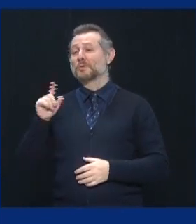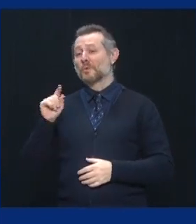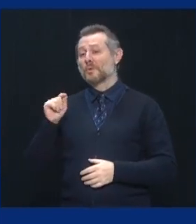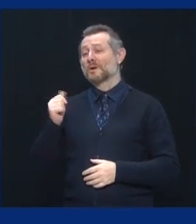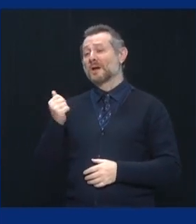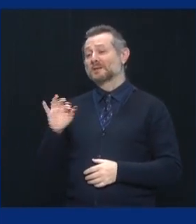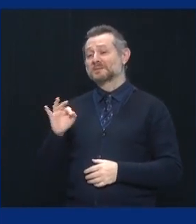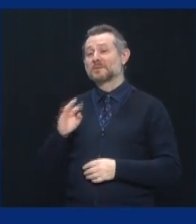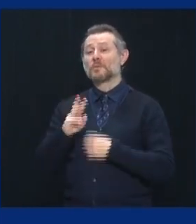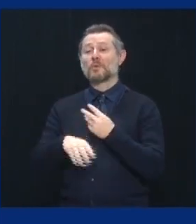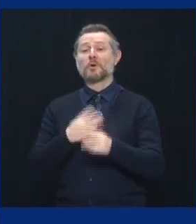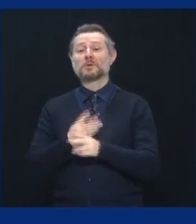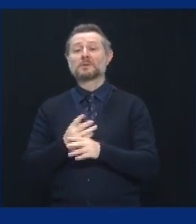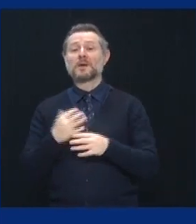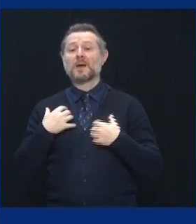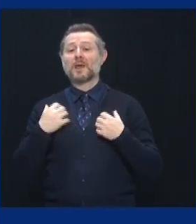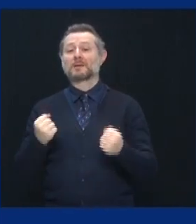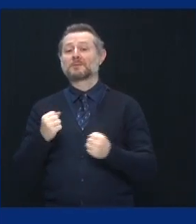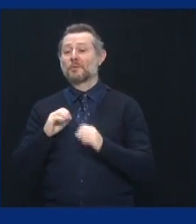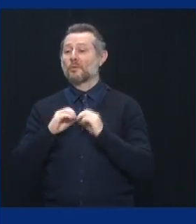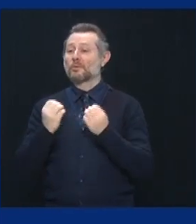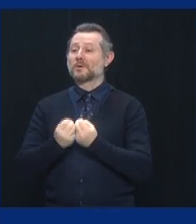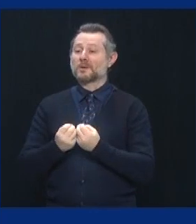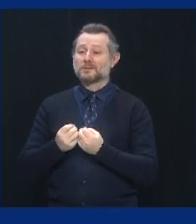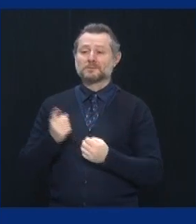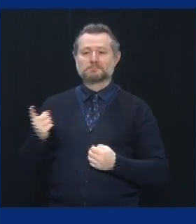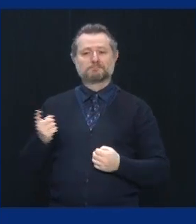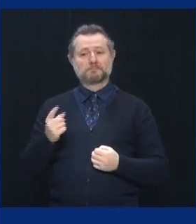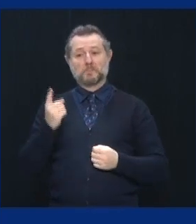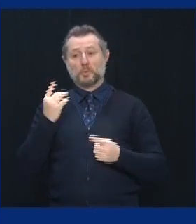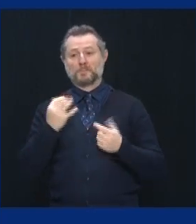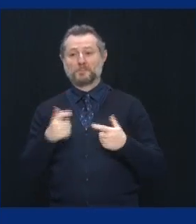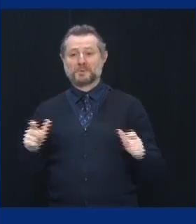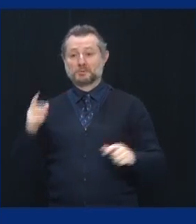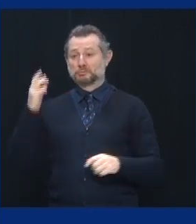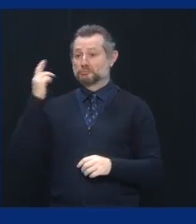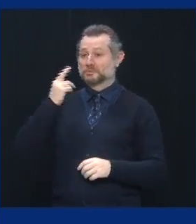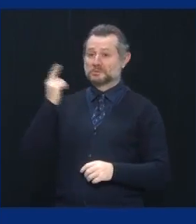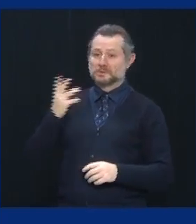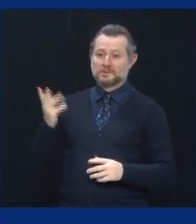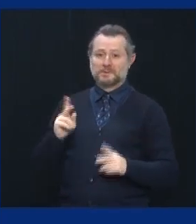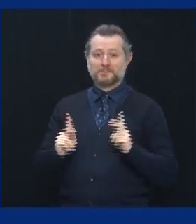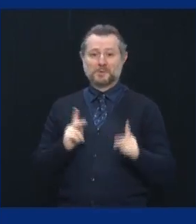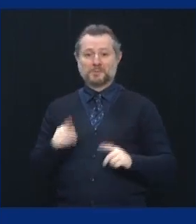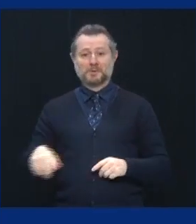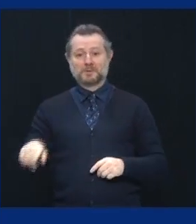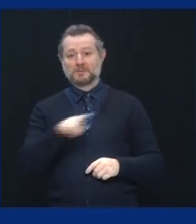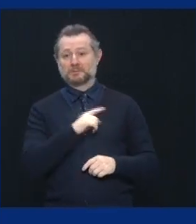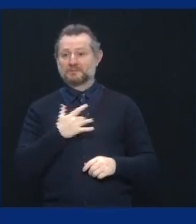WE HAVE TO GET VACCINATED. IT WILL SAVE THEIR LIVES.